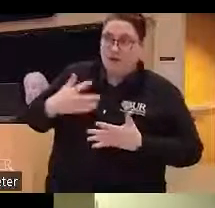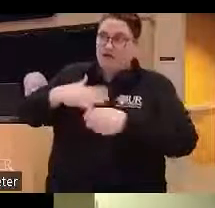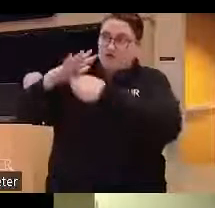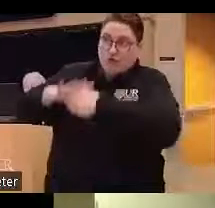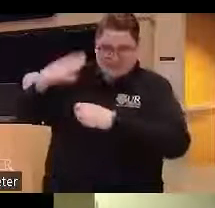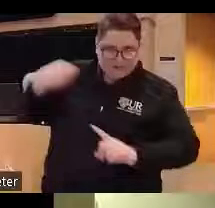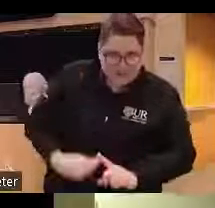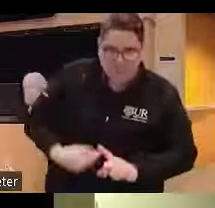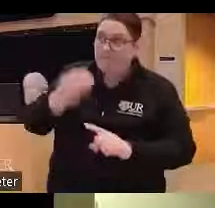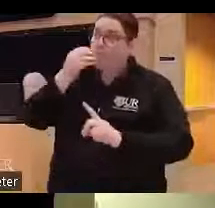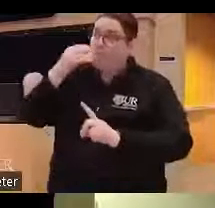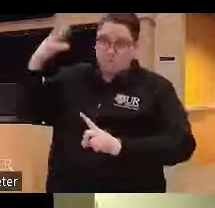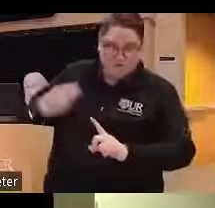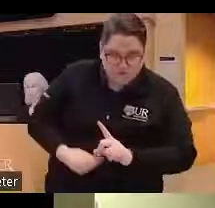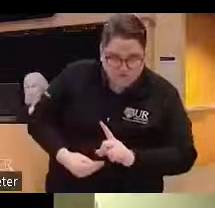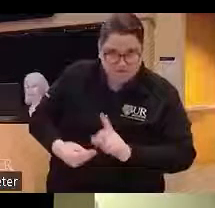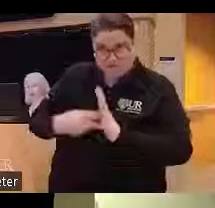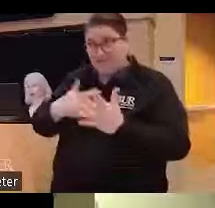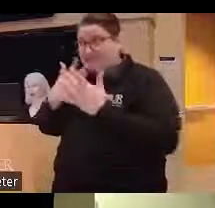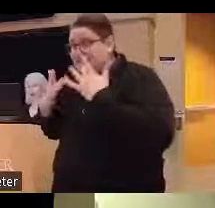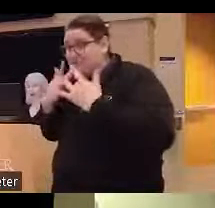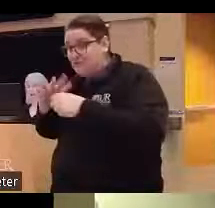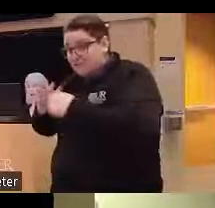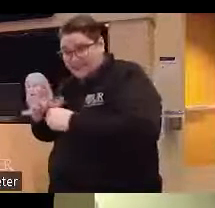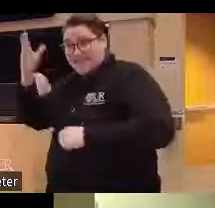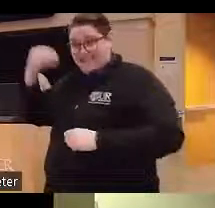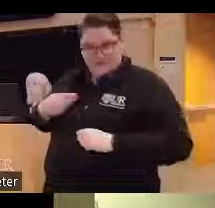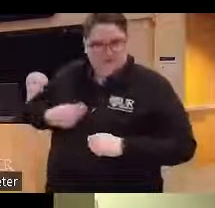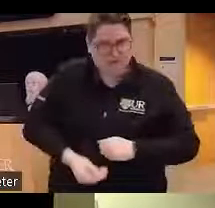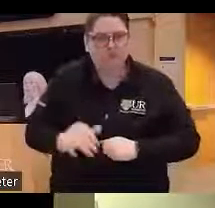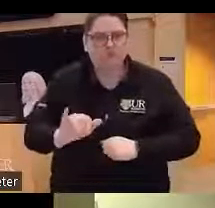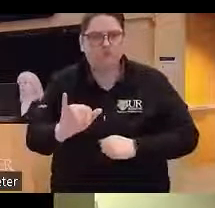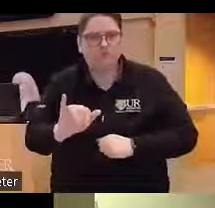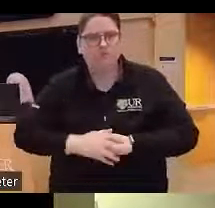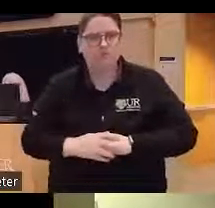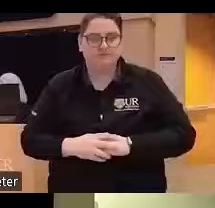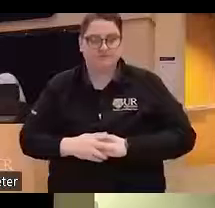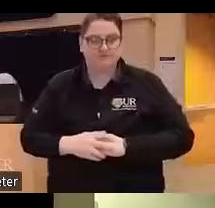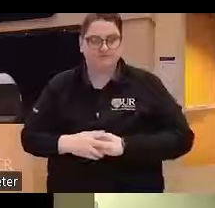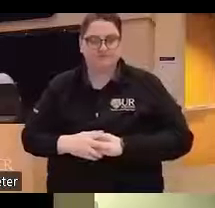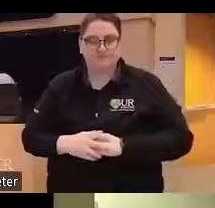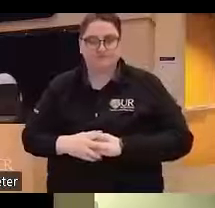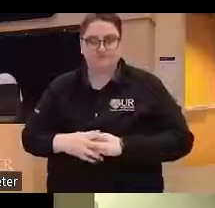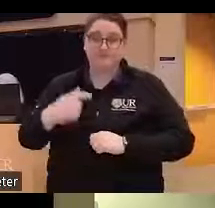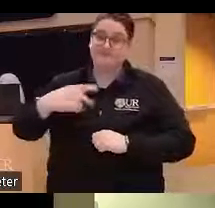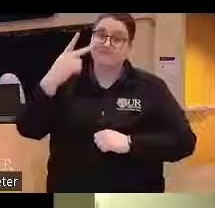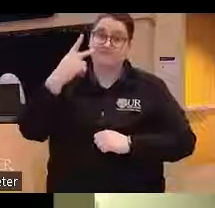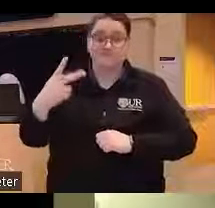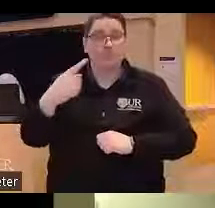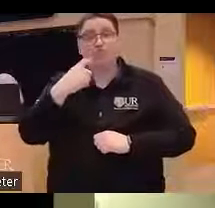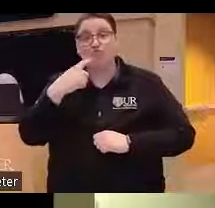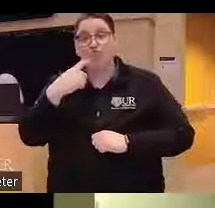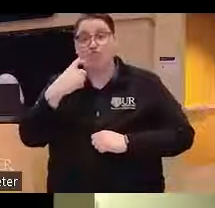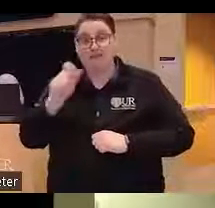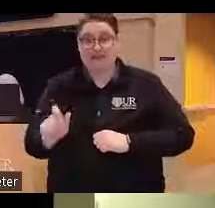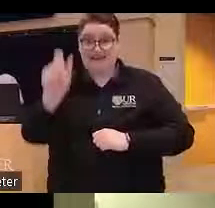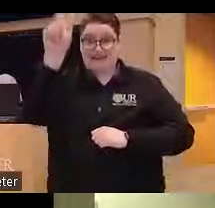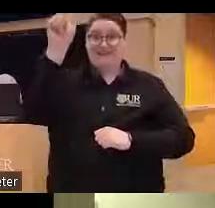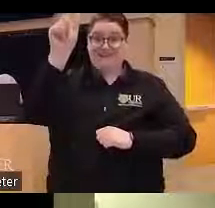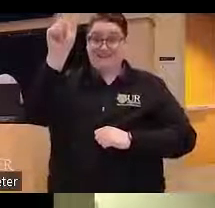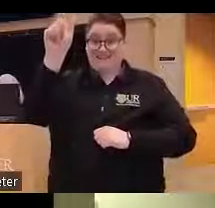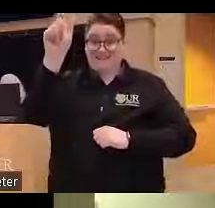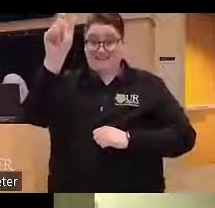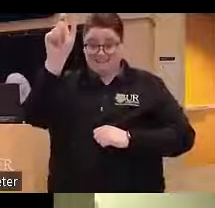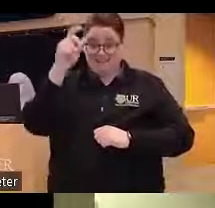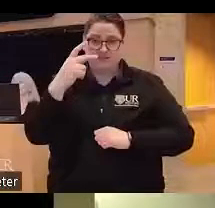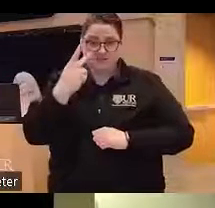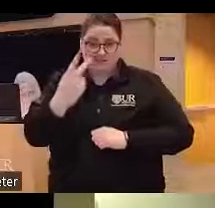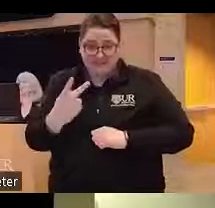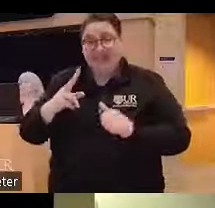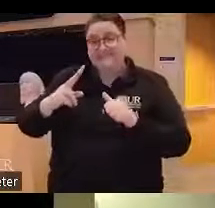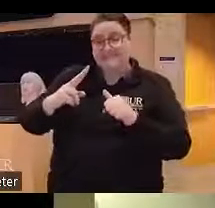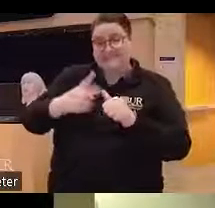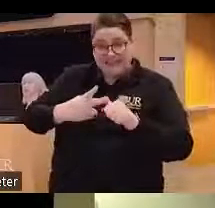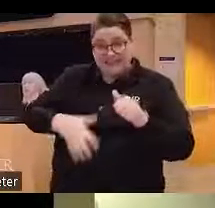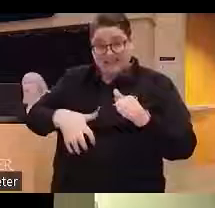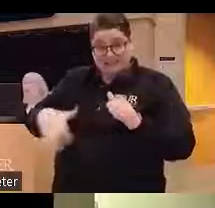see um was a red bar there is showing you the impact of a second gestational month exposure